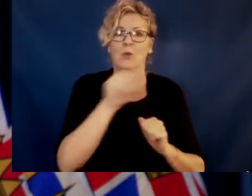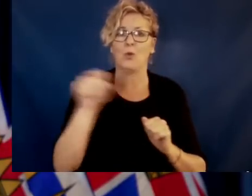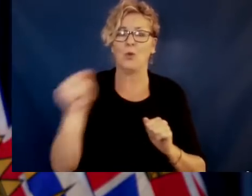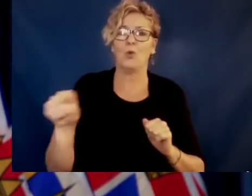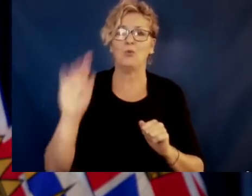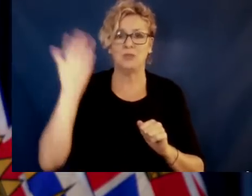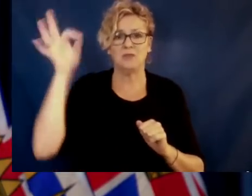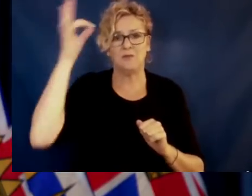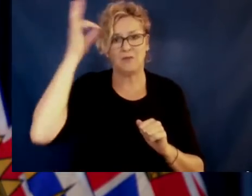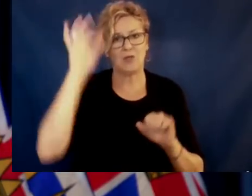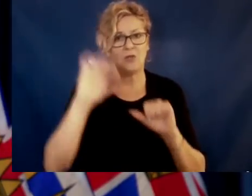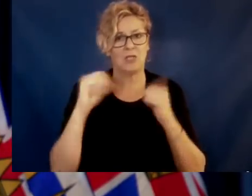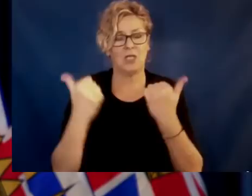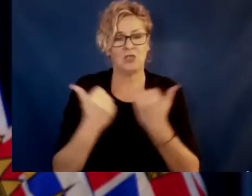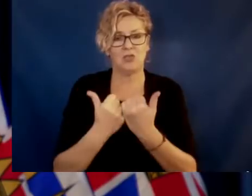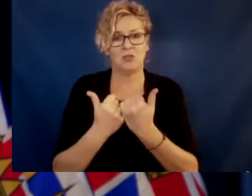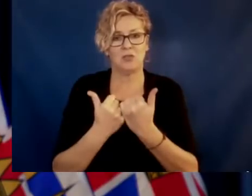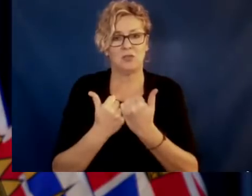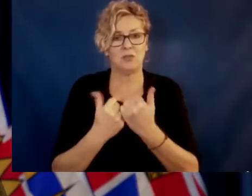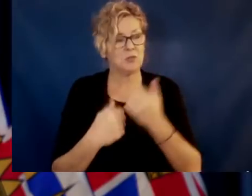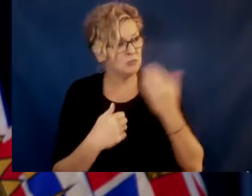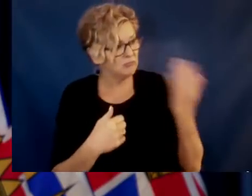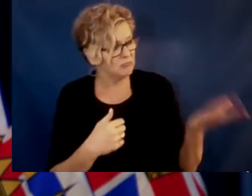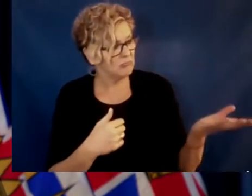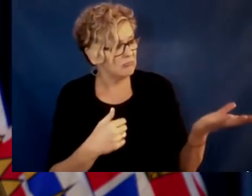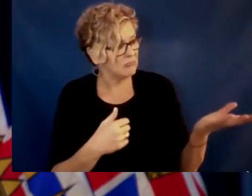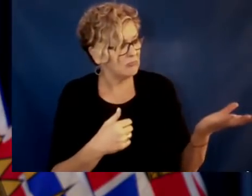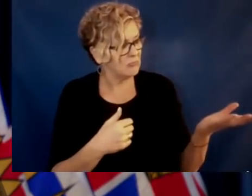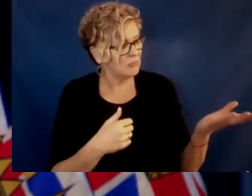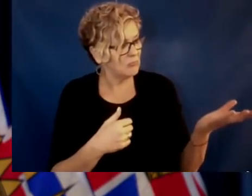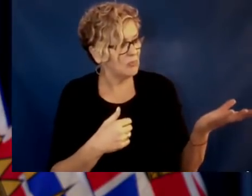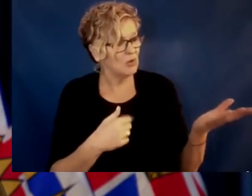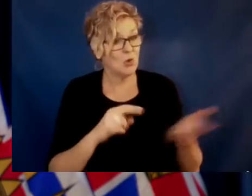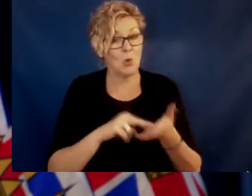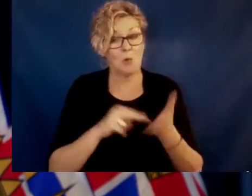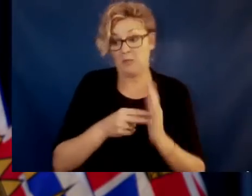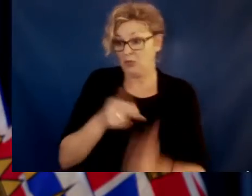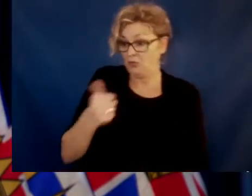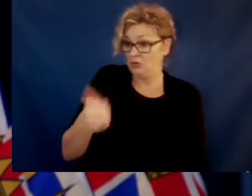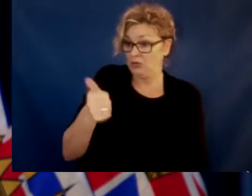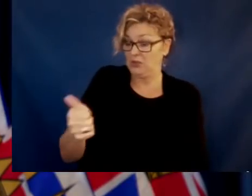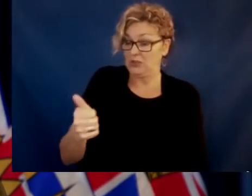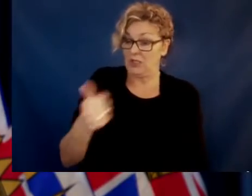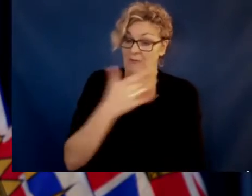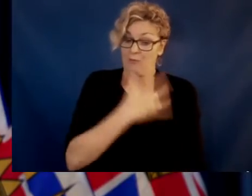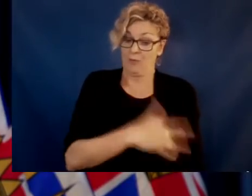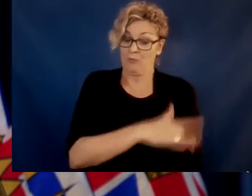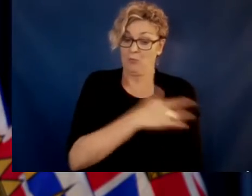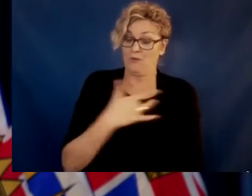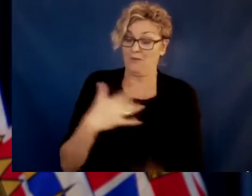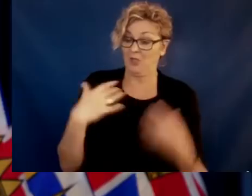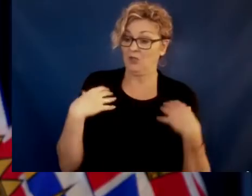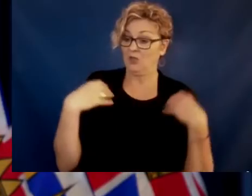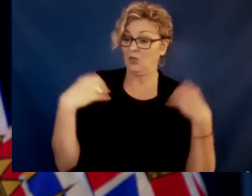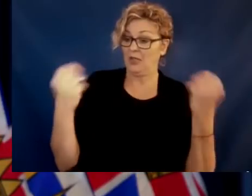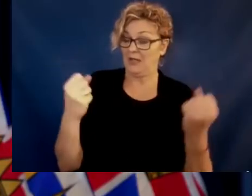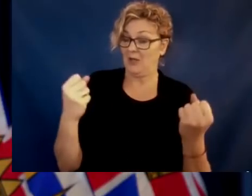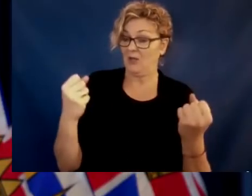provincial health officer, do you have any say in these plans or did you have a chance to look at them and